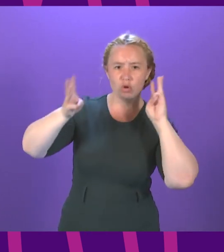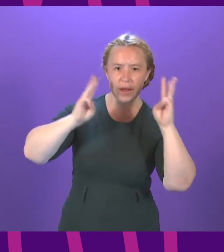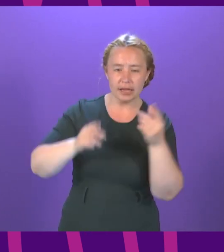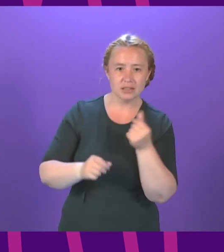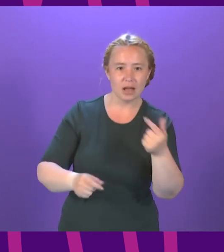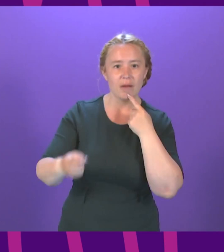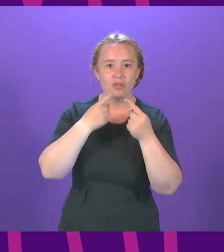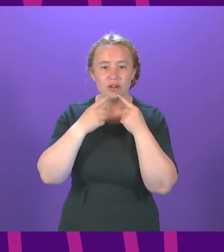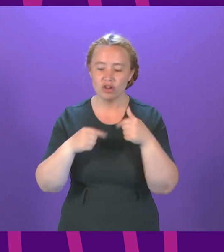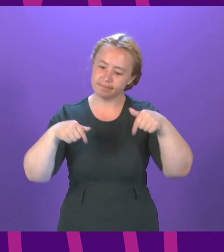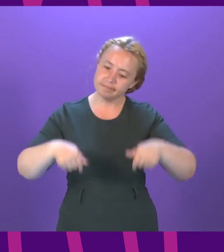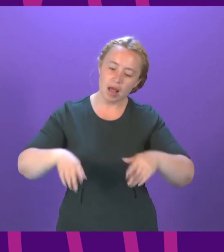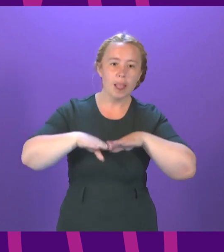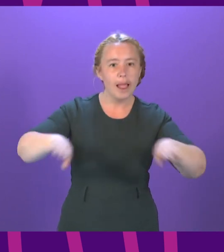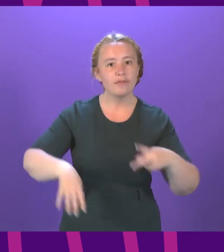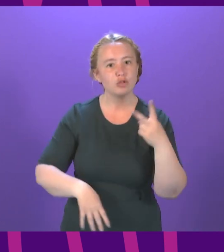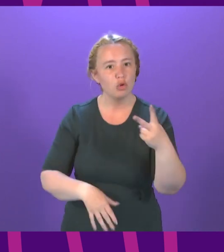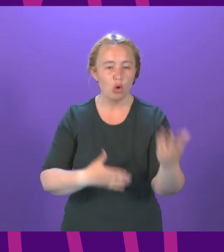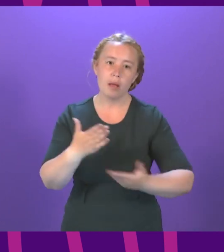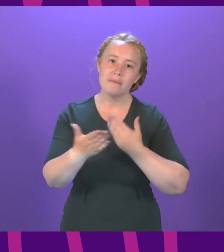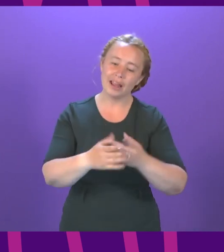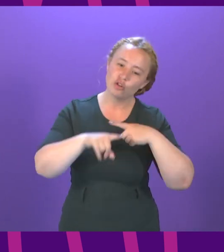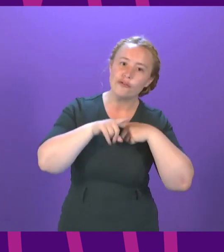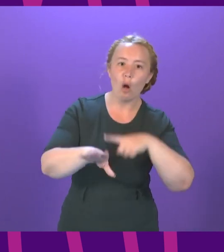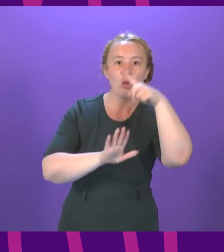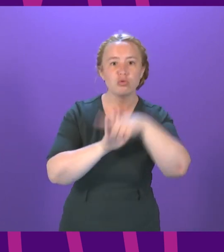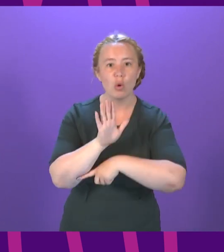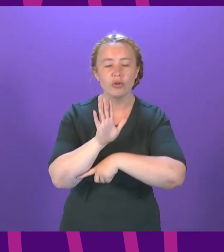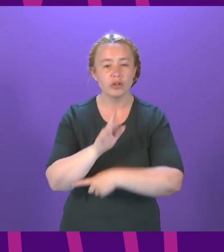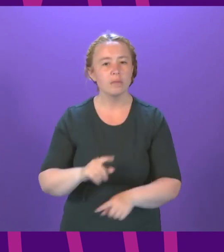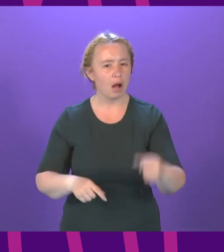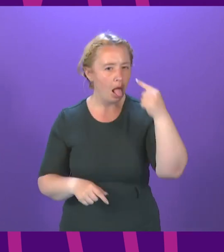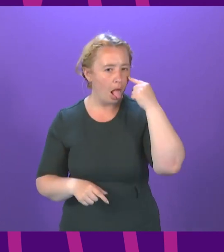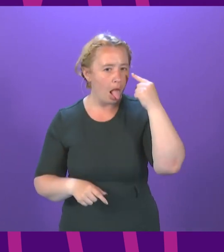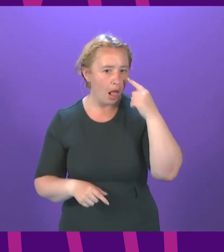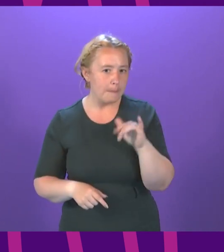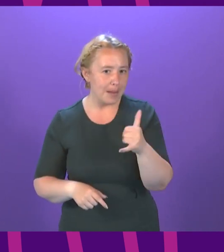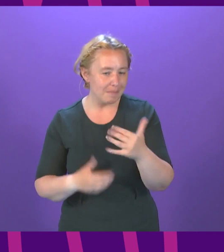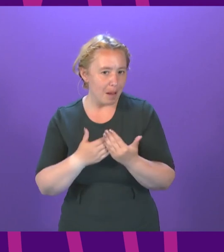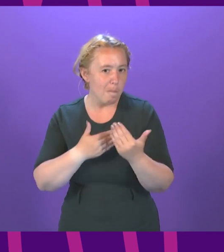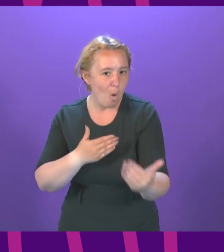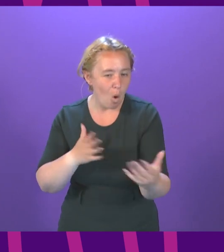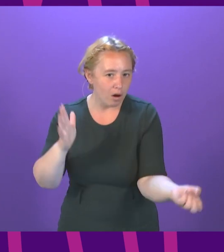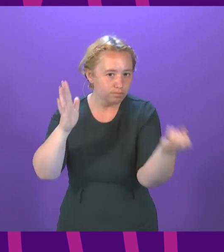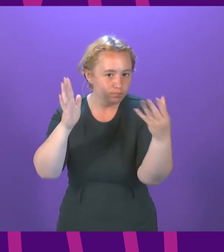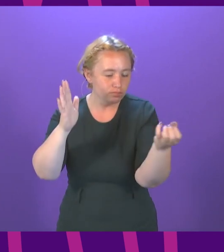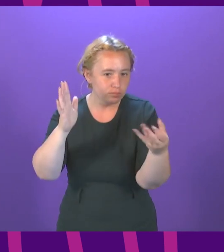state which level the area is in and ask people to comply with the guidance. We will look at whether there is more scope to have such signs, particularly at